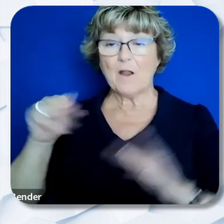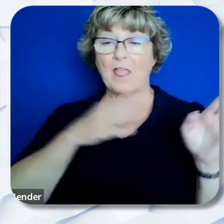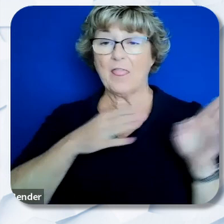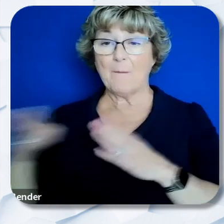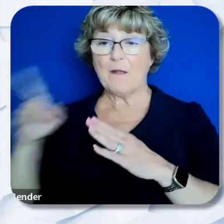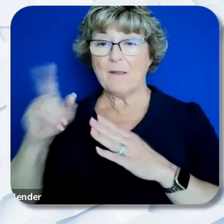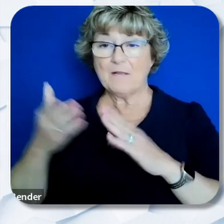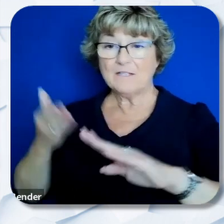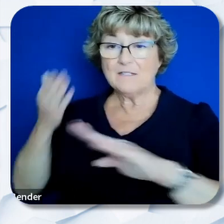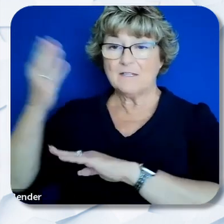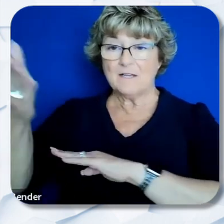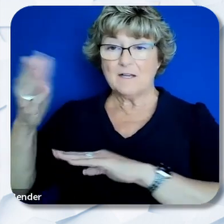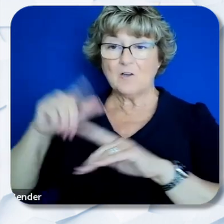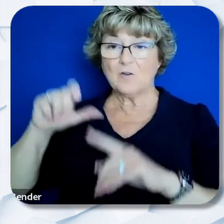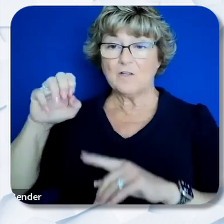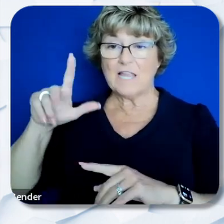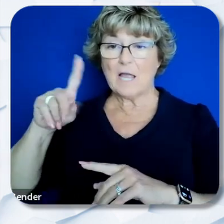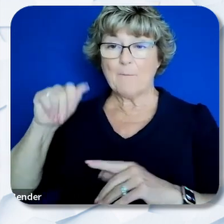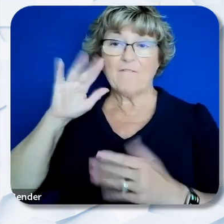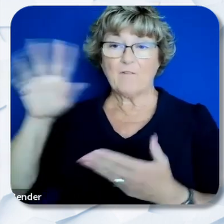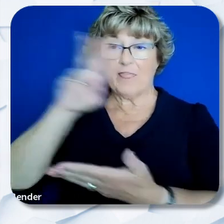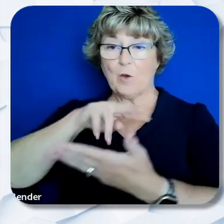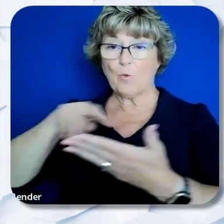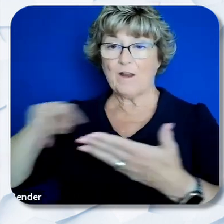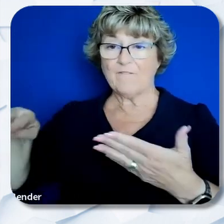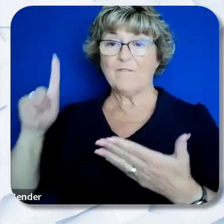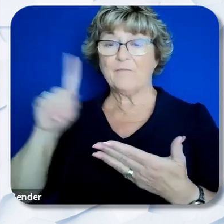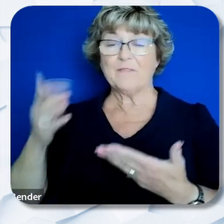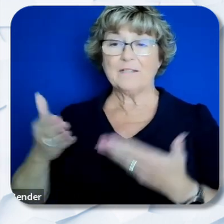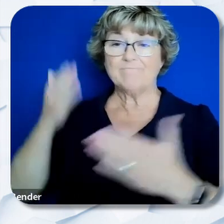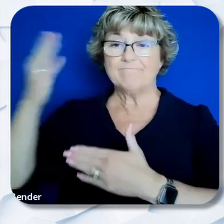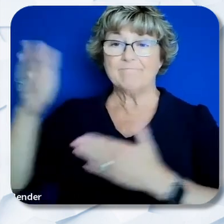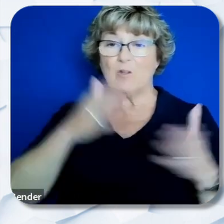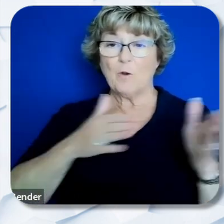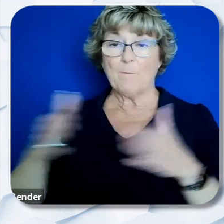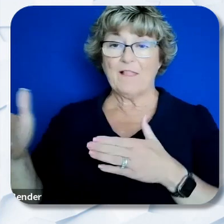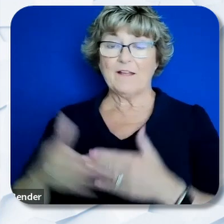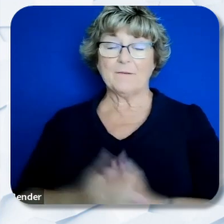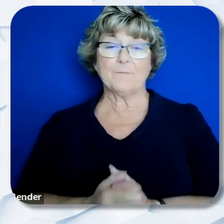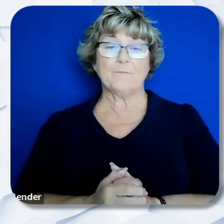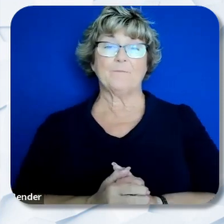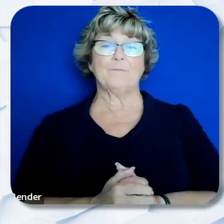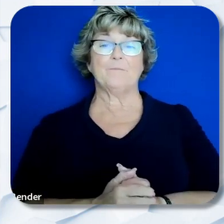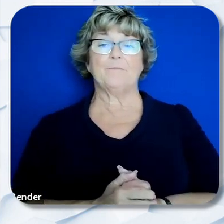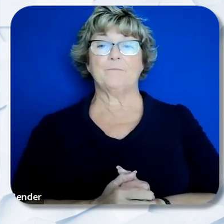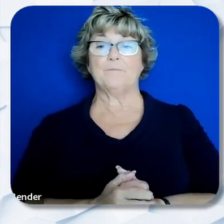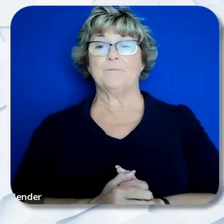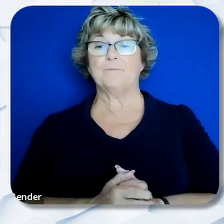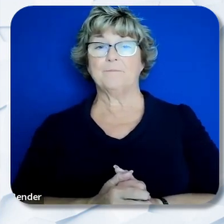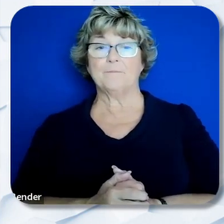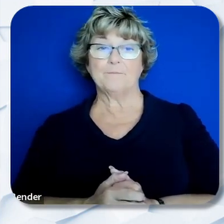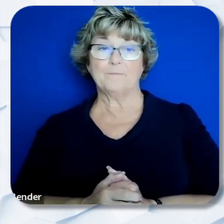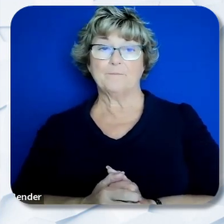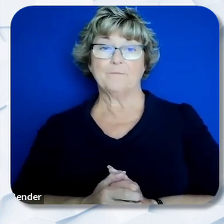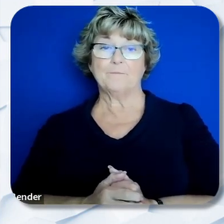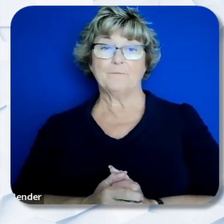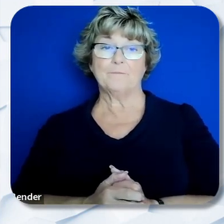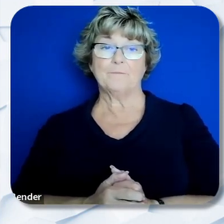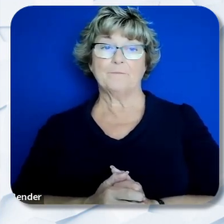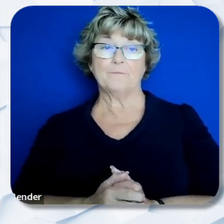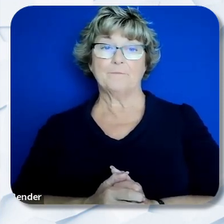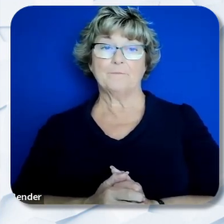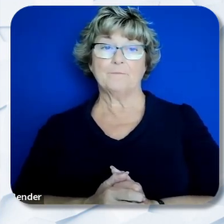submitted to SELPA for review. So that is where you will submit your plan to. In Step